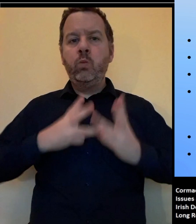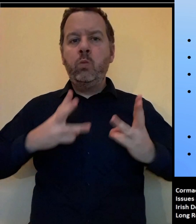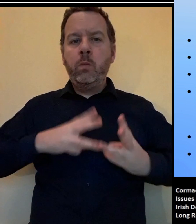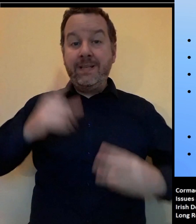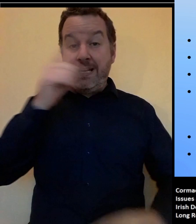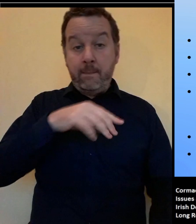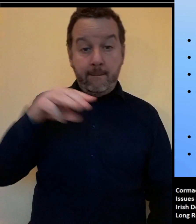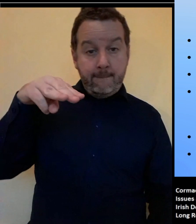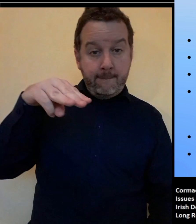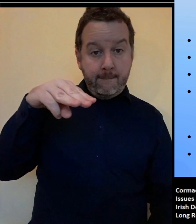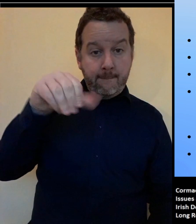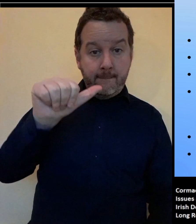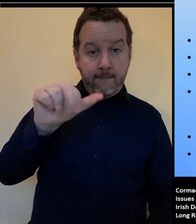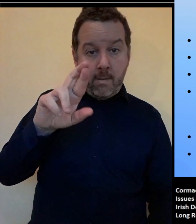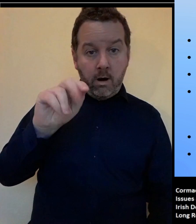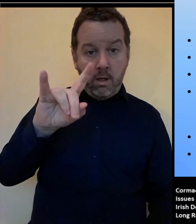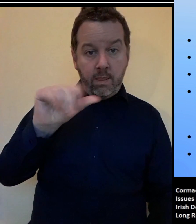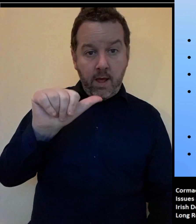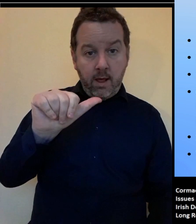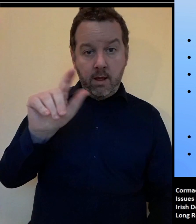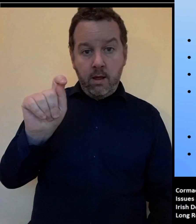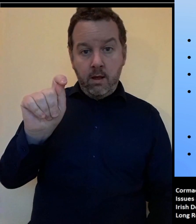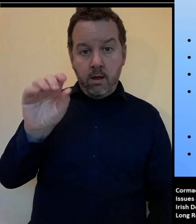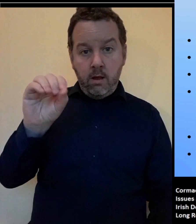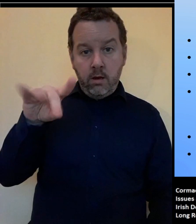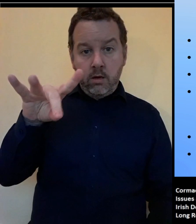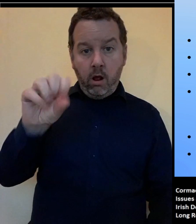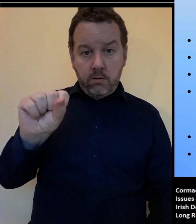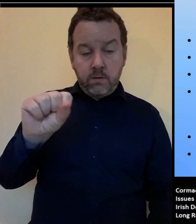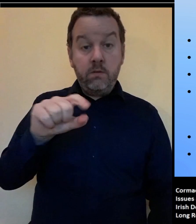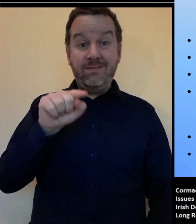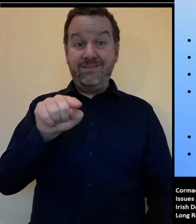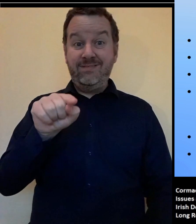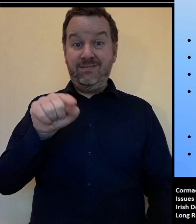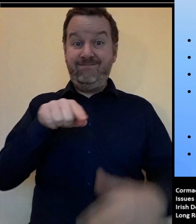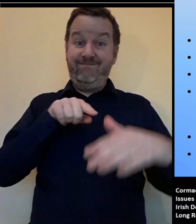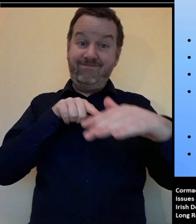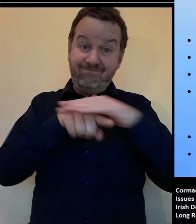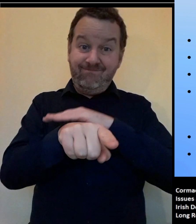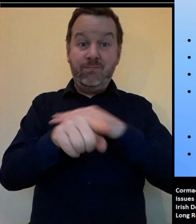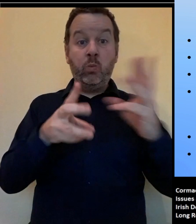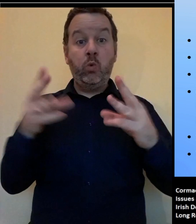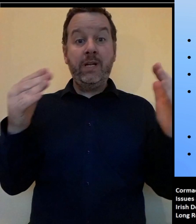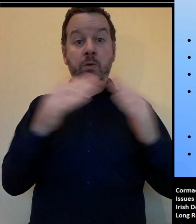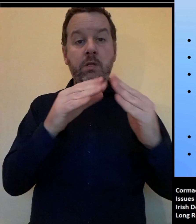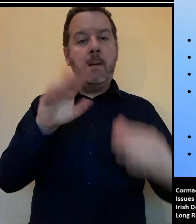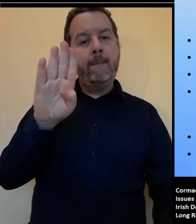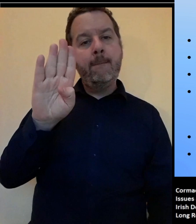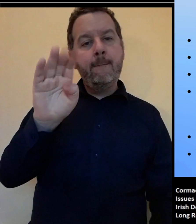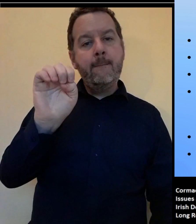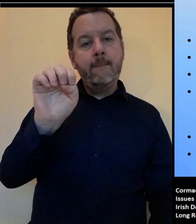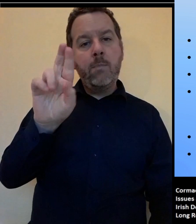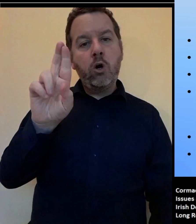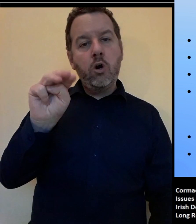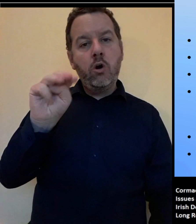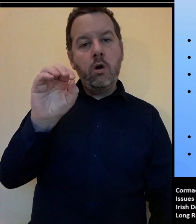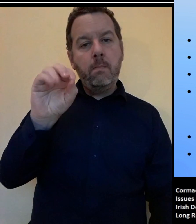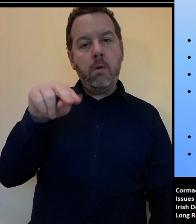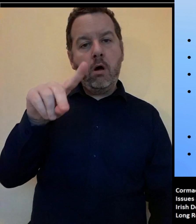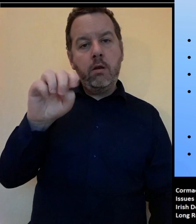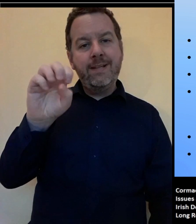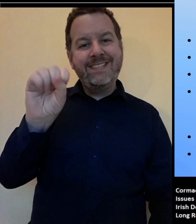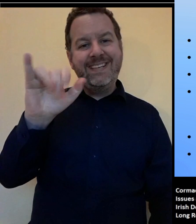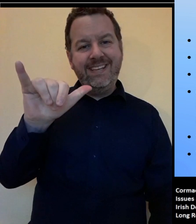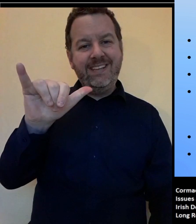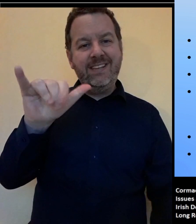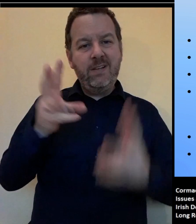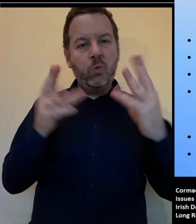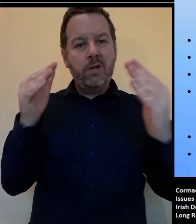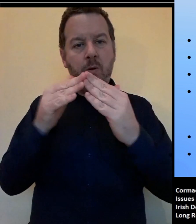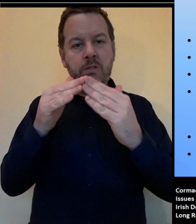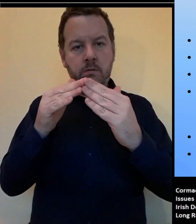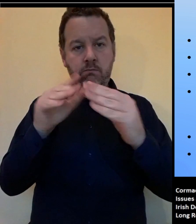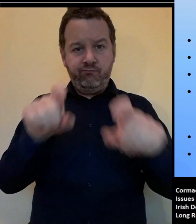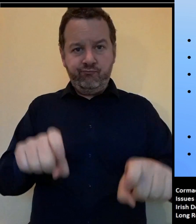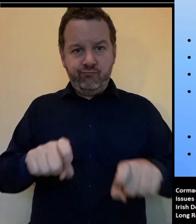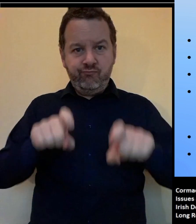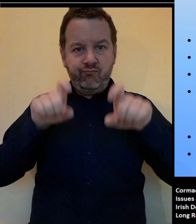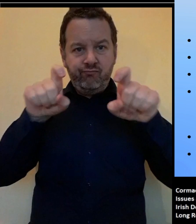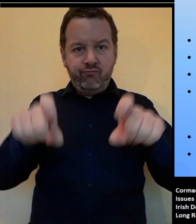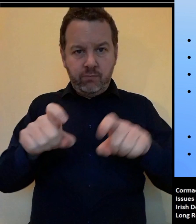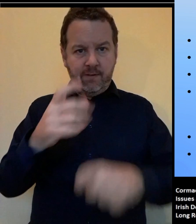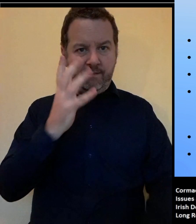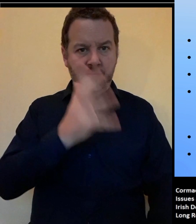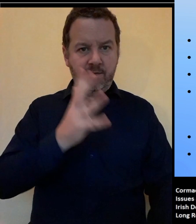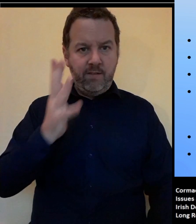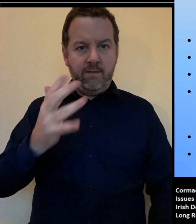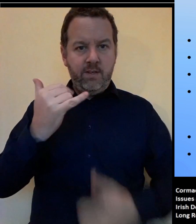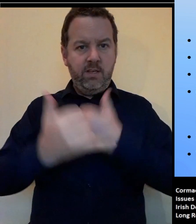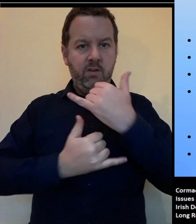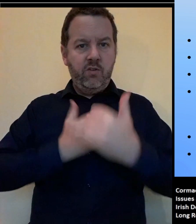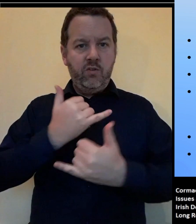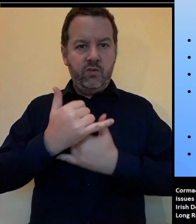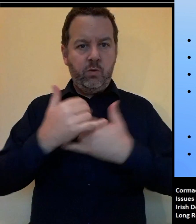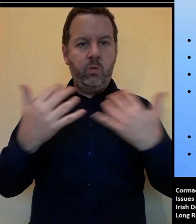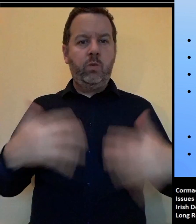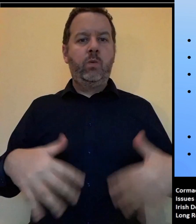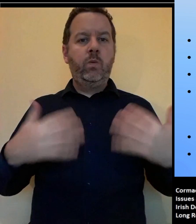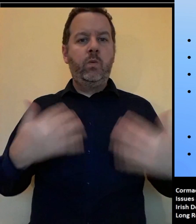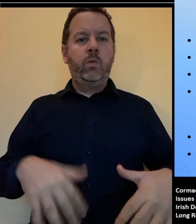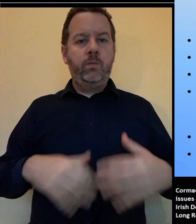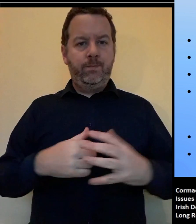with one woman - Martha Tonks - having spent 55 years in the Bermondsey workhouse.